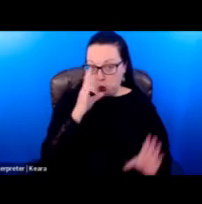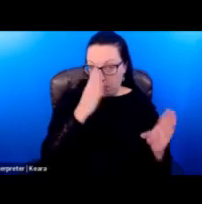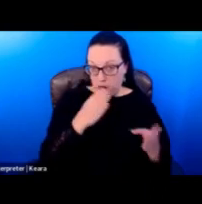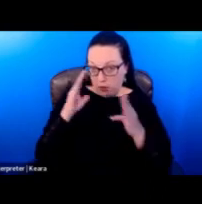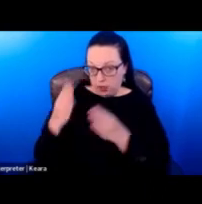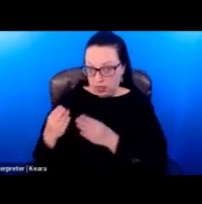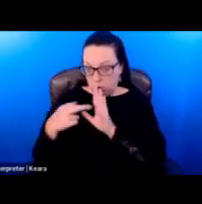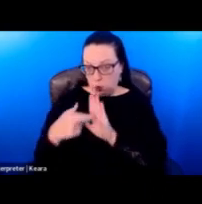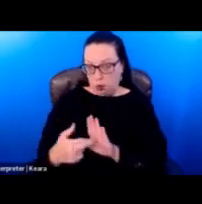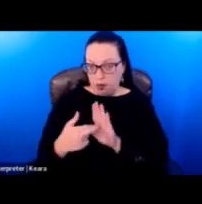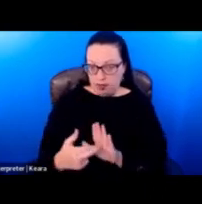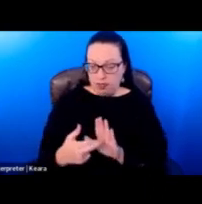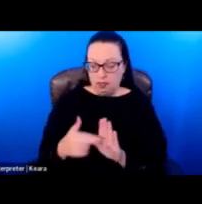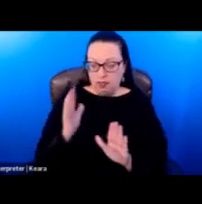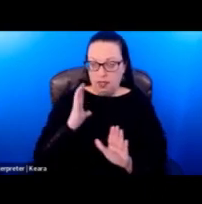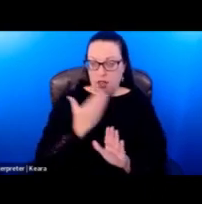our Technical Assistance Center.